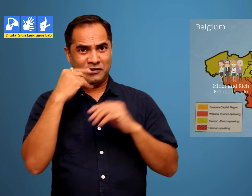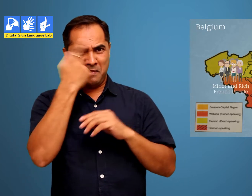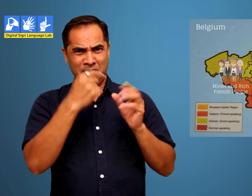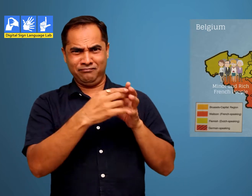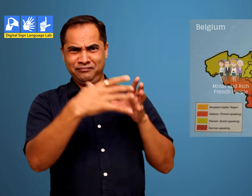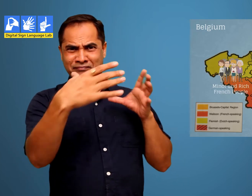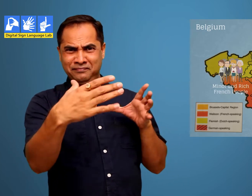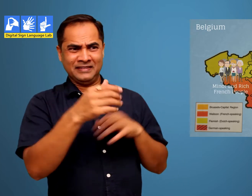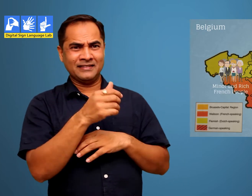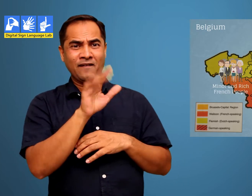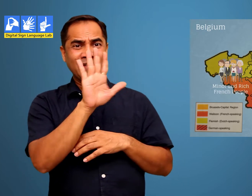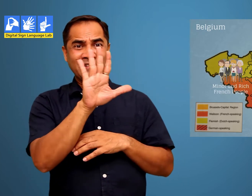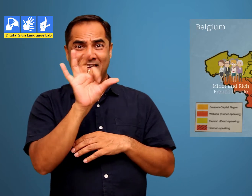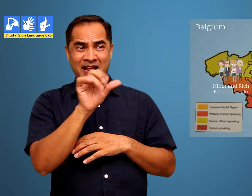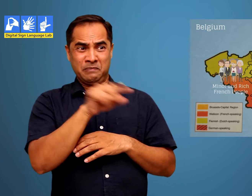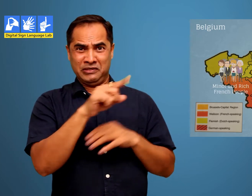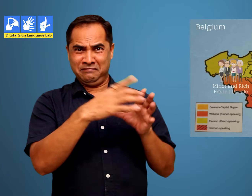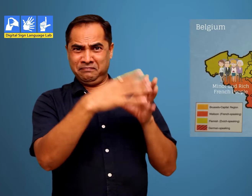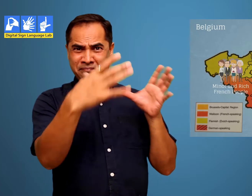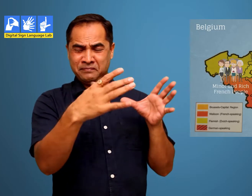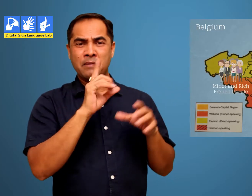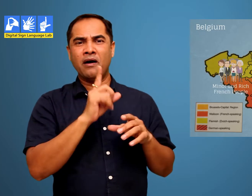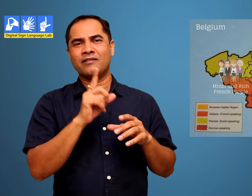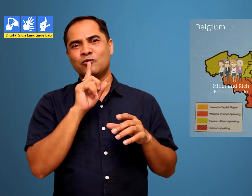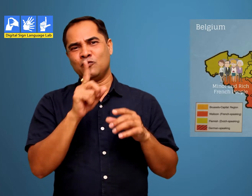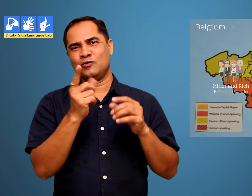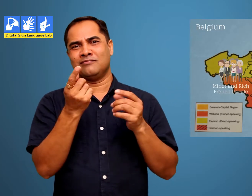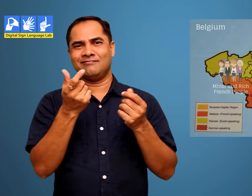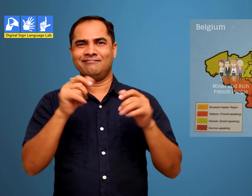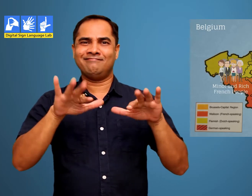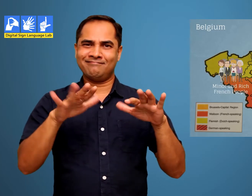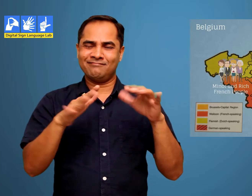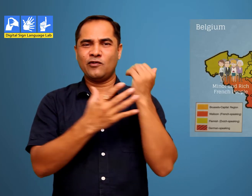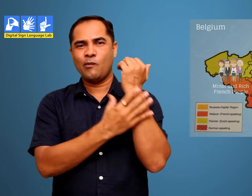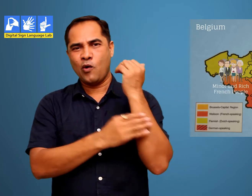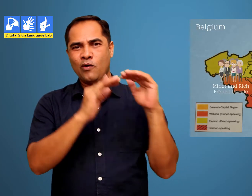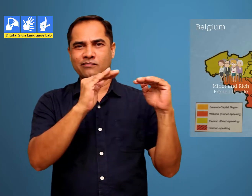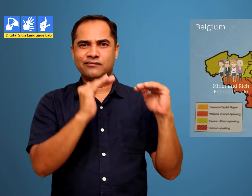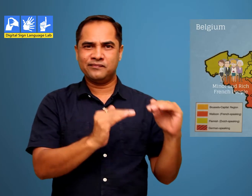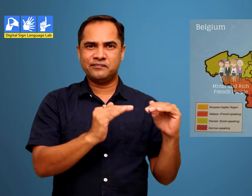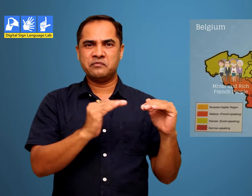majority of 59% but they are the lower-income class.